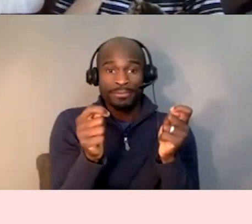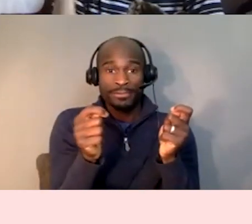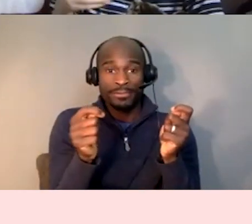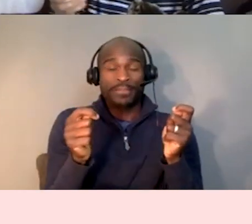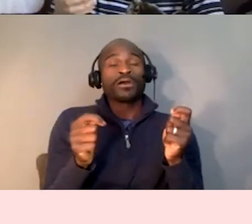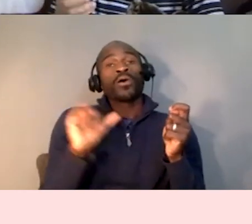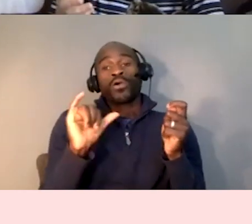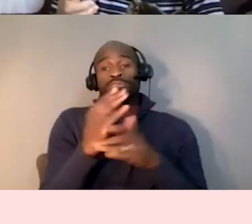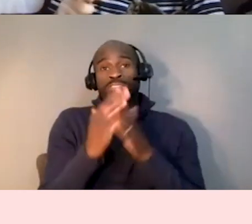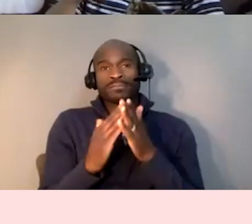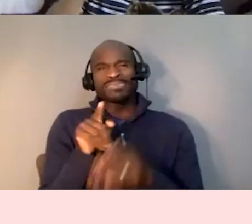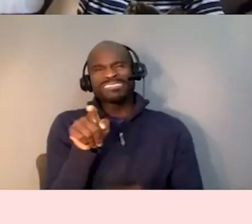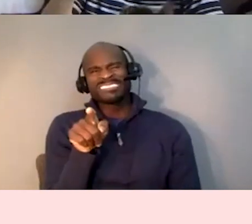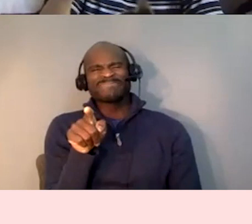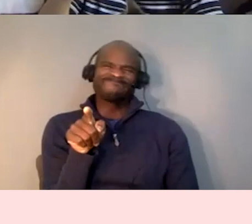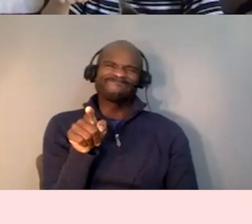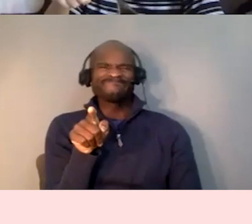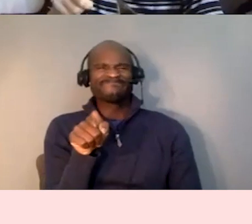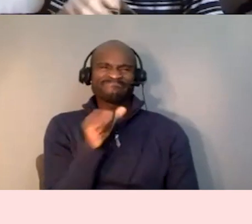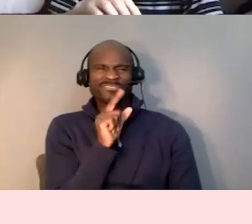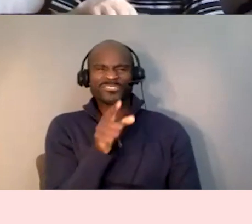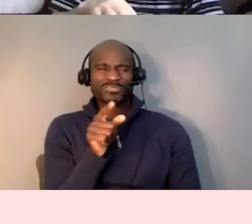the things that don't make sense if you see my giant question mark in the middle there